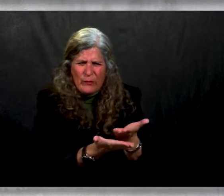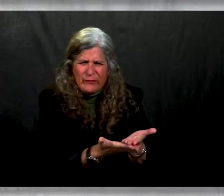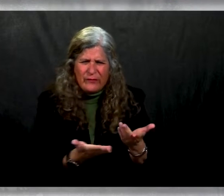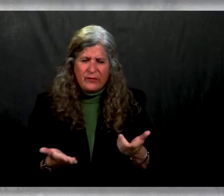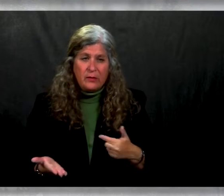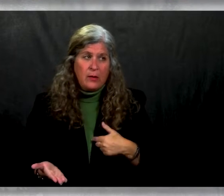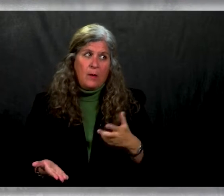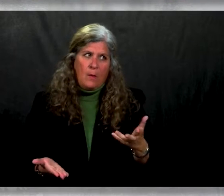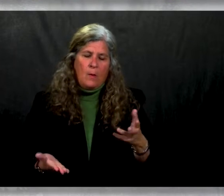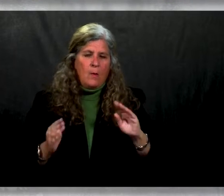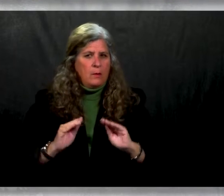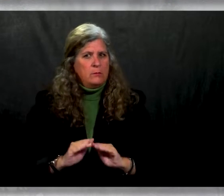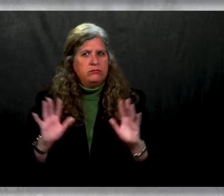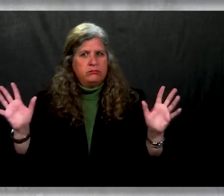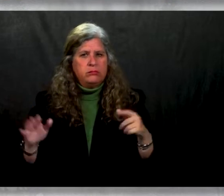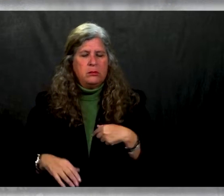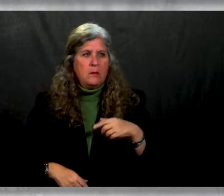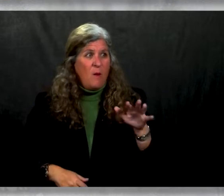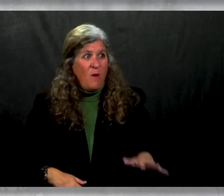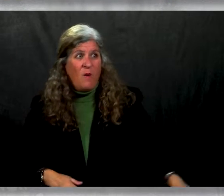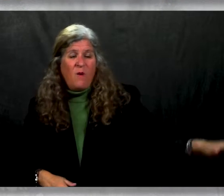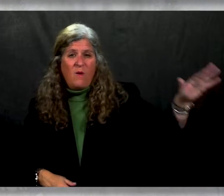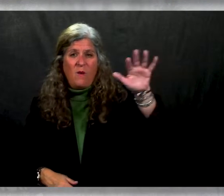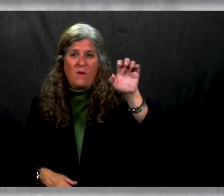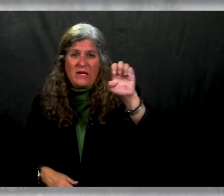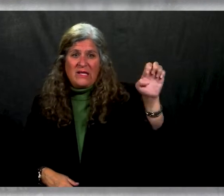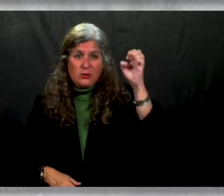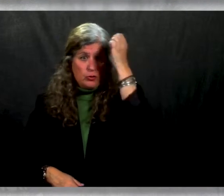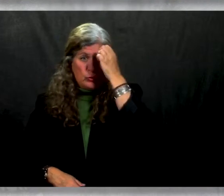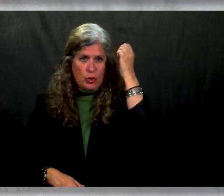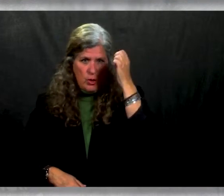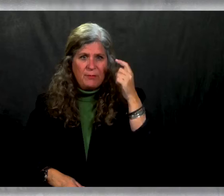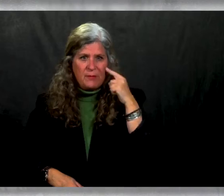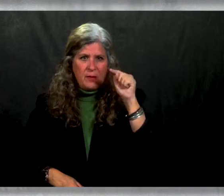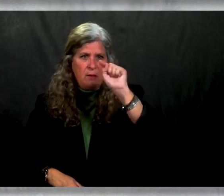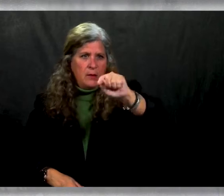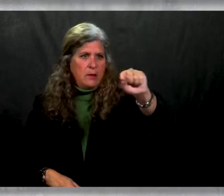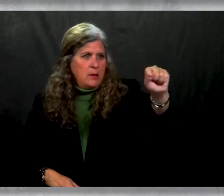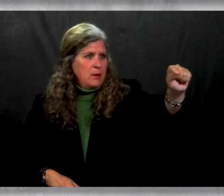There are the sites that these killings took place. We can go into those forests